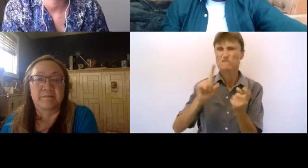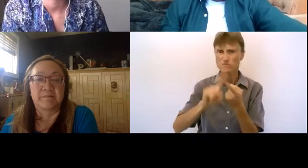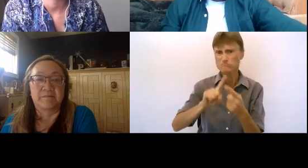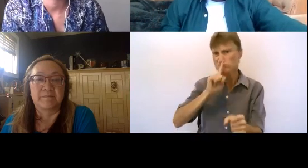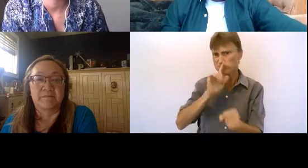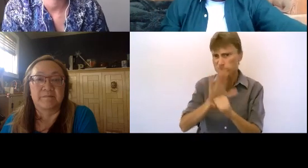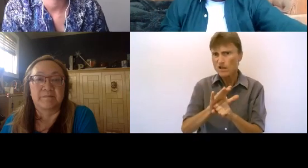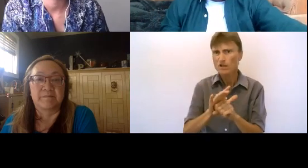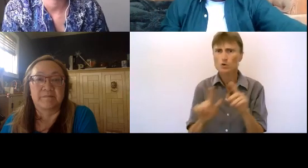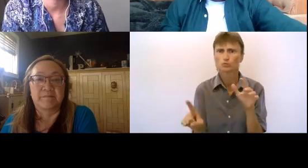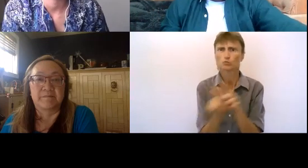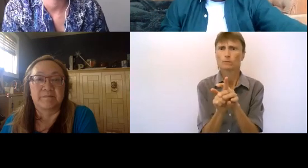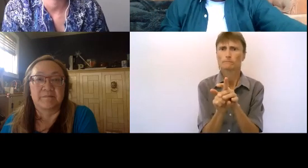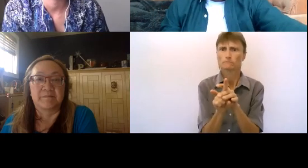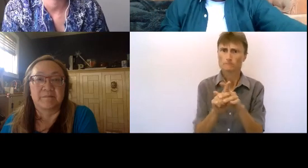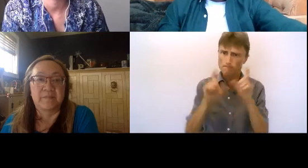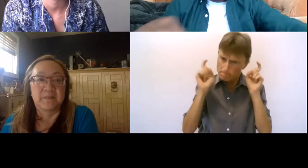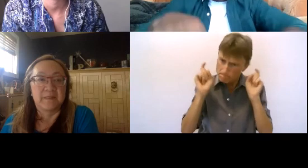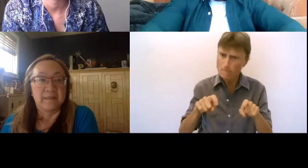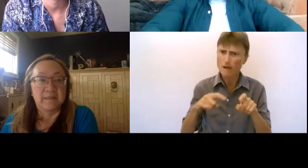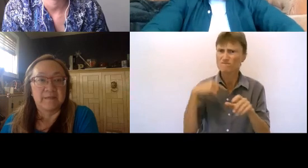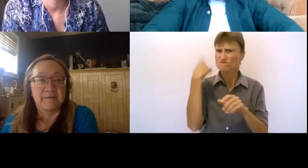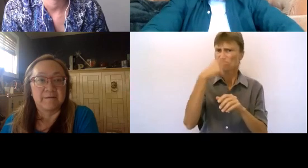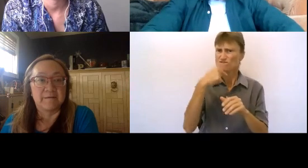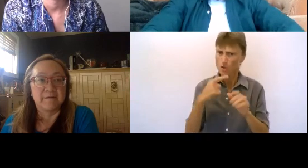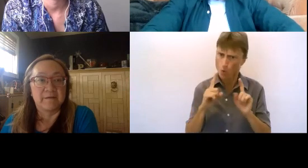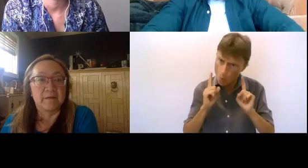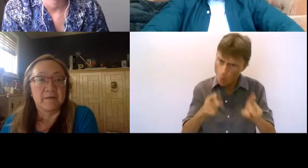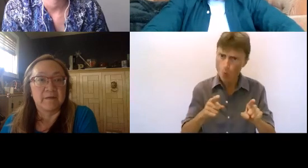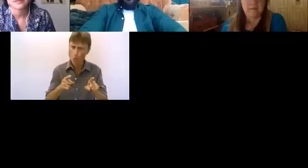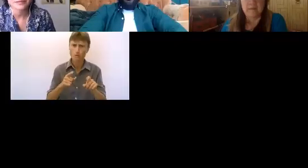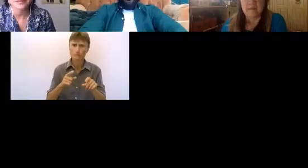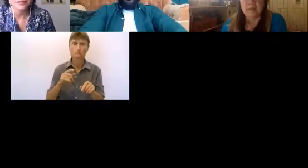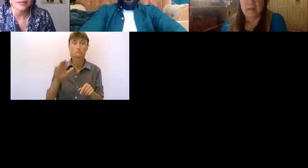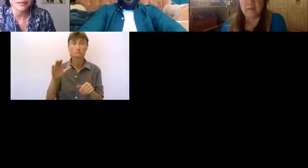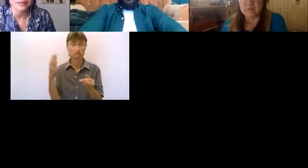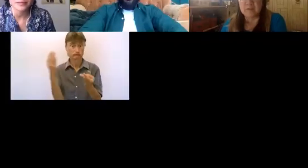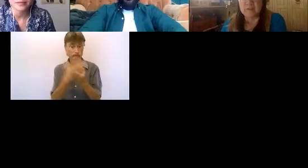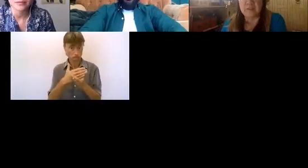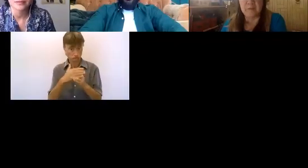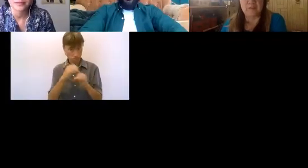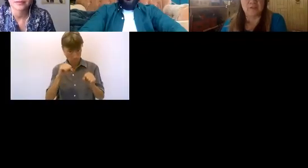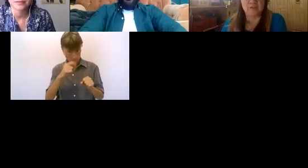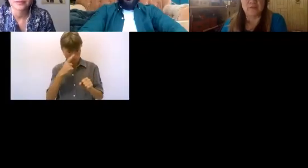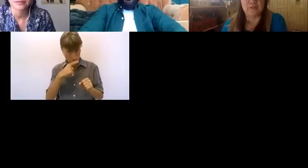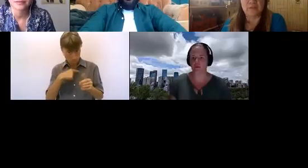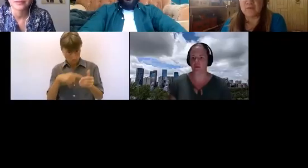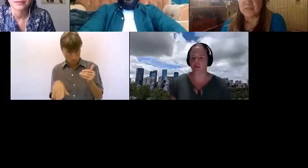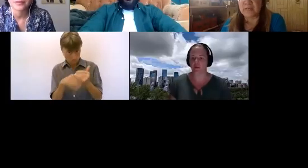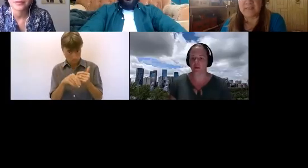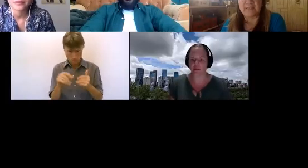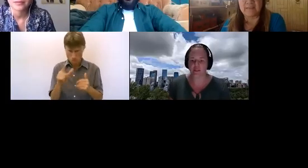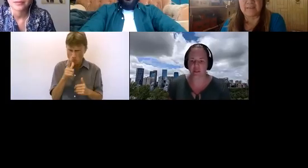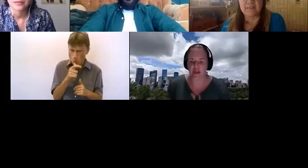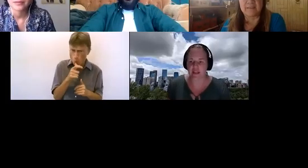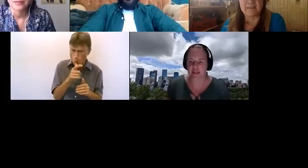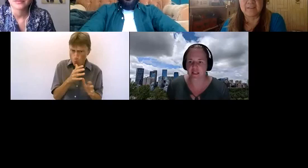Can I add something? Absolutely. I'm not sure who that, who that